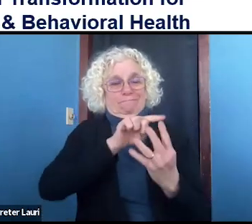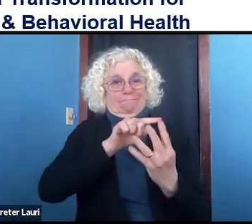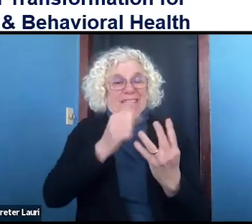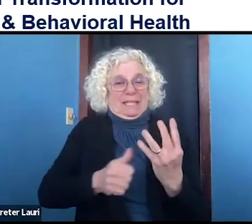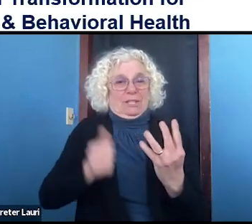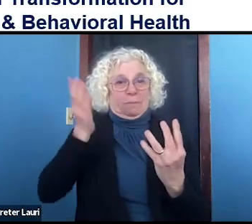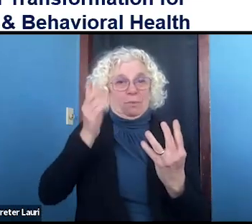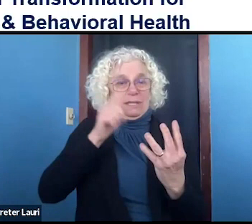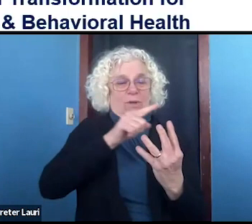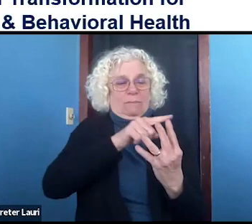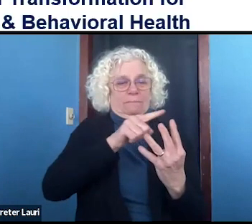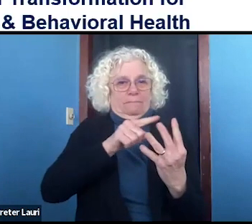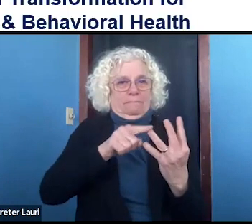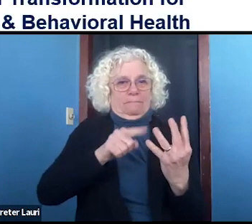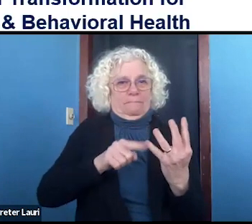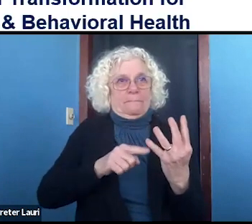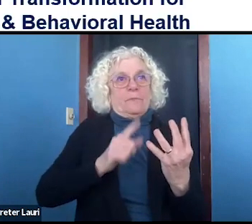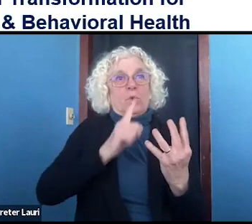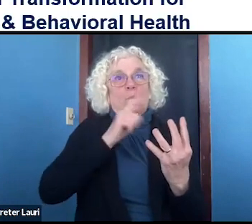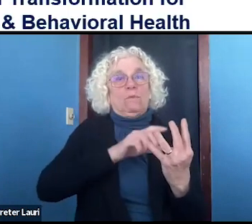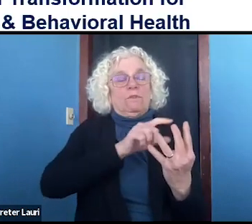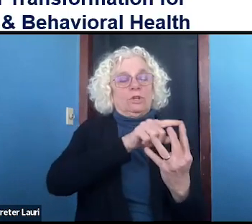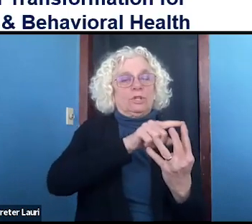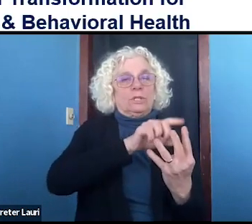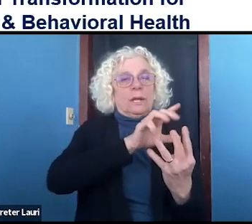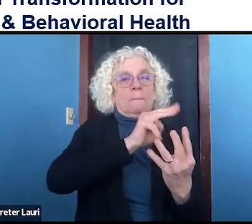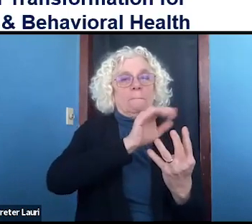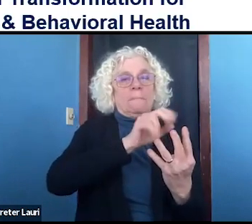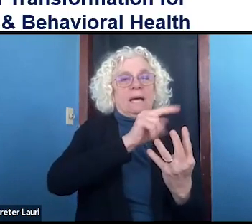I am going to first introduce Monica Johnson to say a few words.